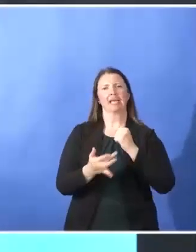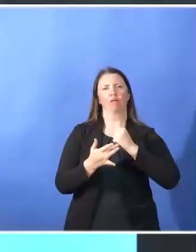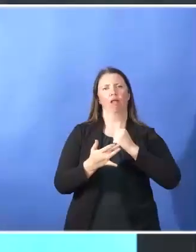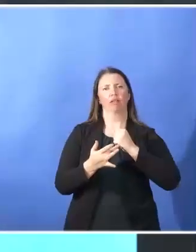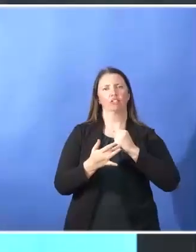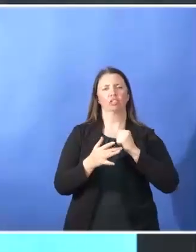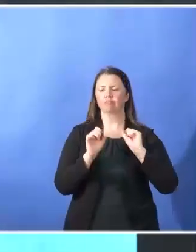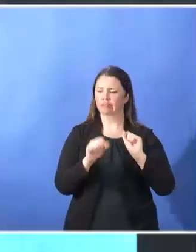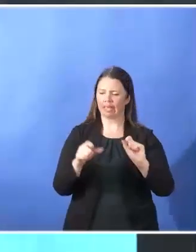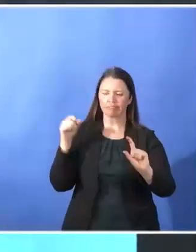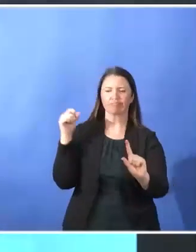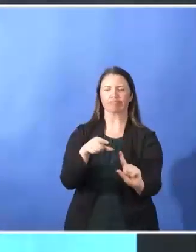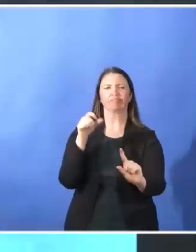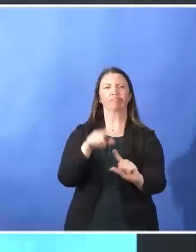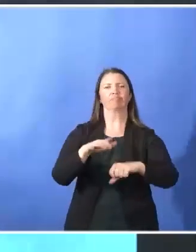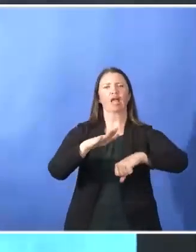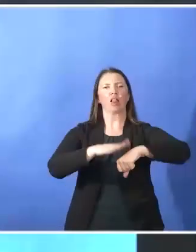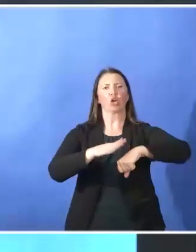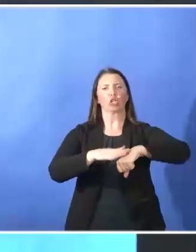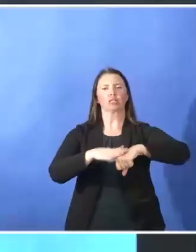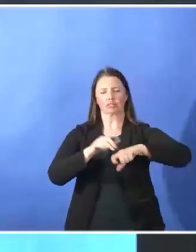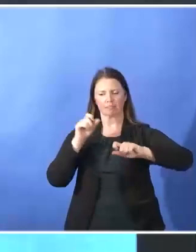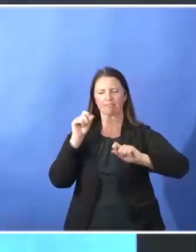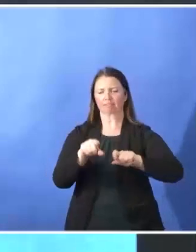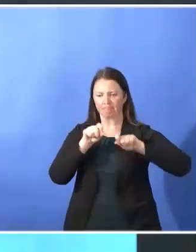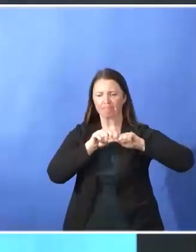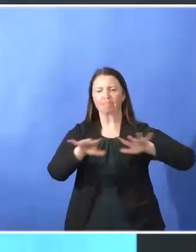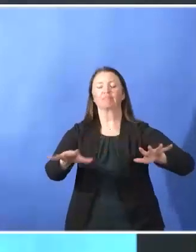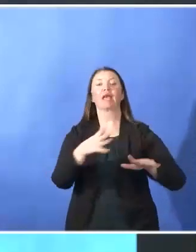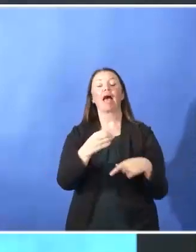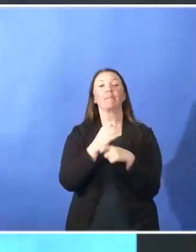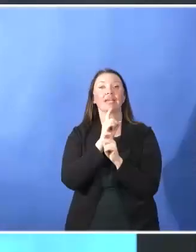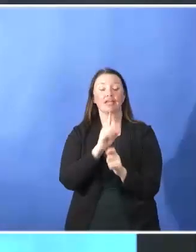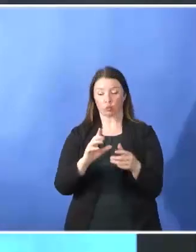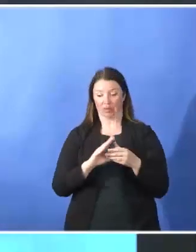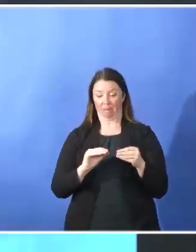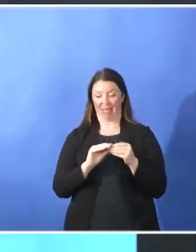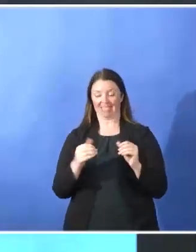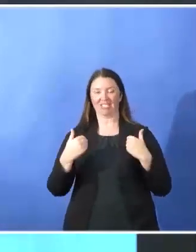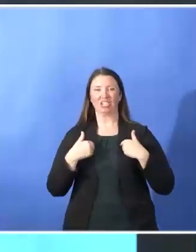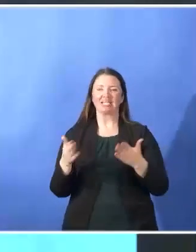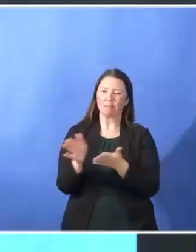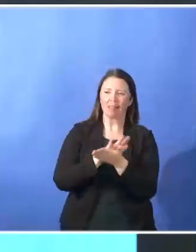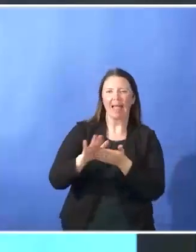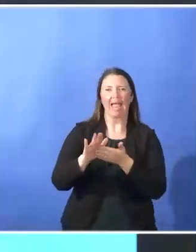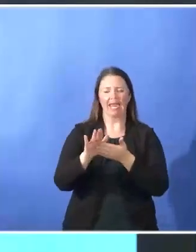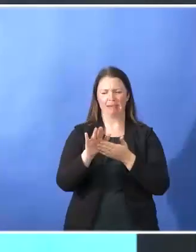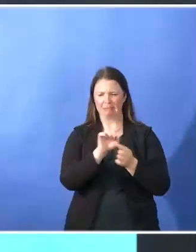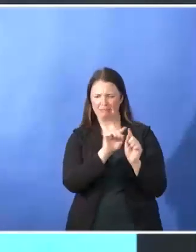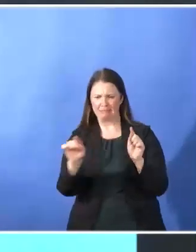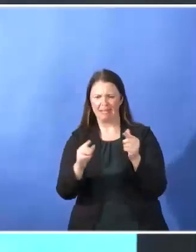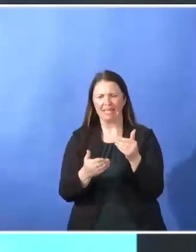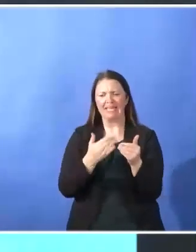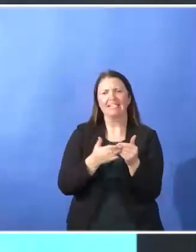AND TO MAKE SURE THAT THE ALERT MESSAGES CONTAIN PLAIN, EASY TO UNDERSTAND TERMINOLOGY RATHER THAN TECHNICAL JARGON.